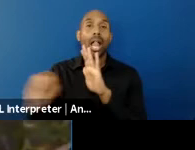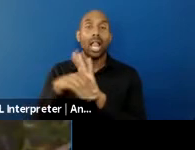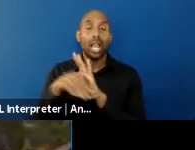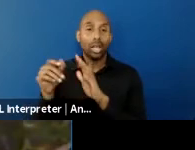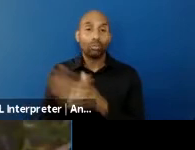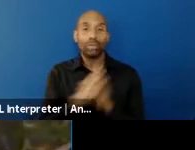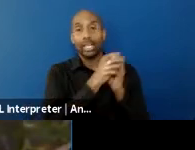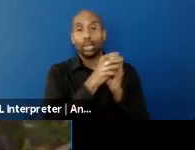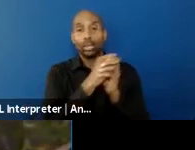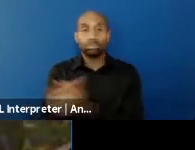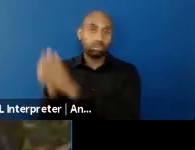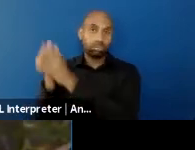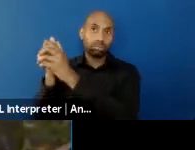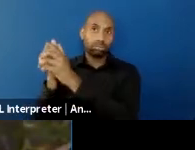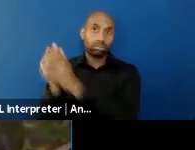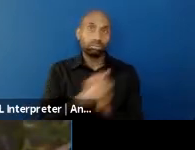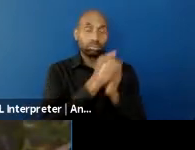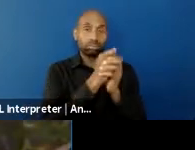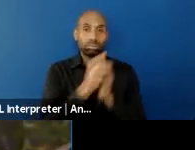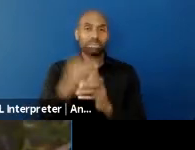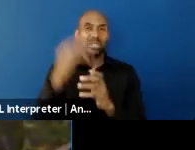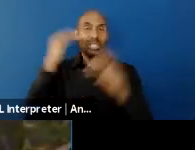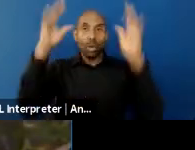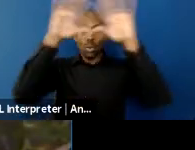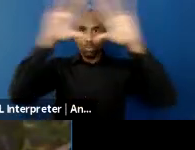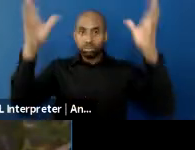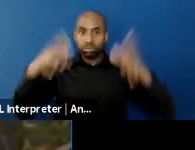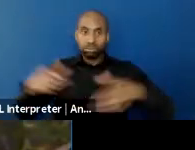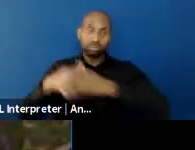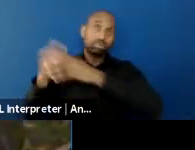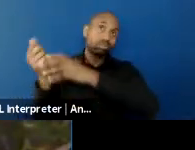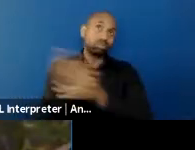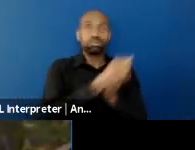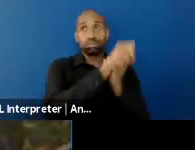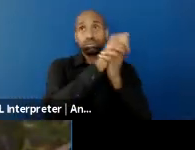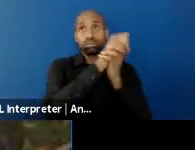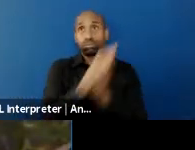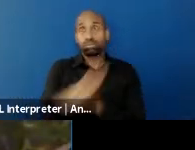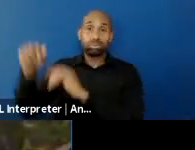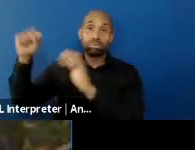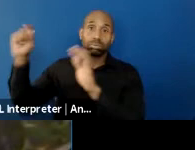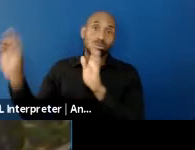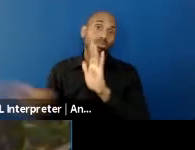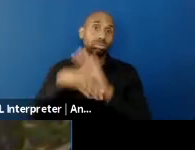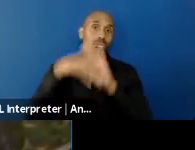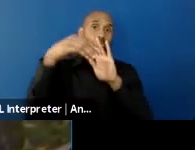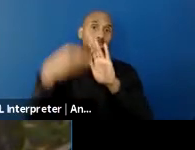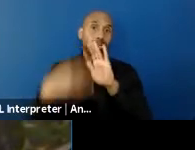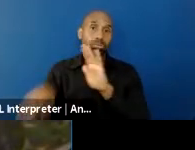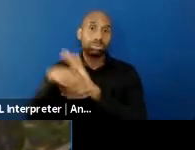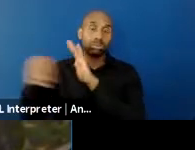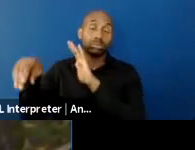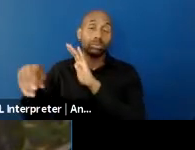He took it with great pride. It was an important position. It created energy.